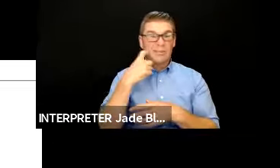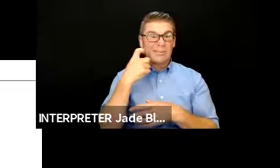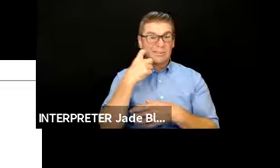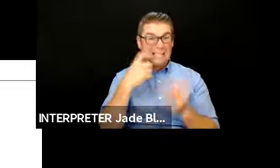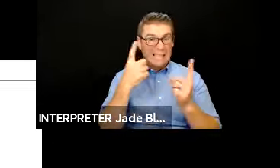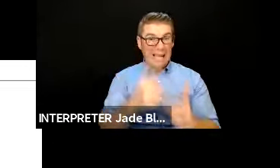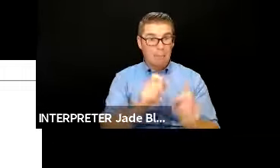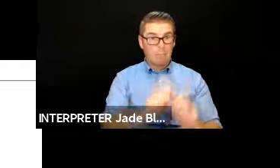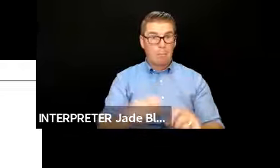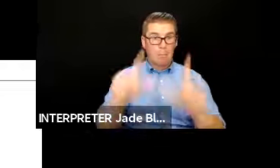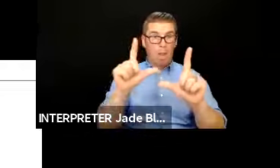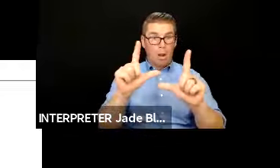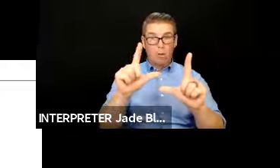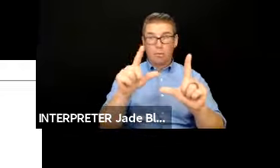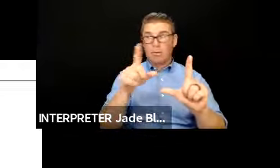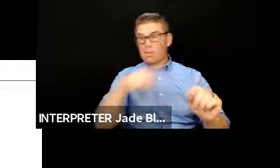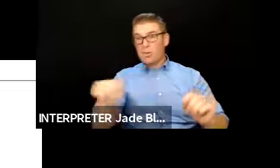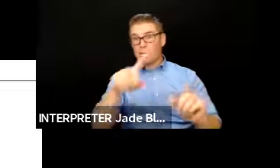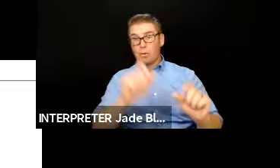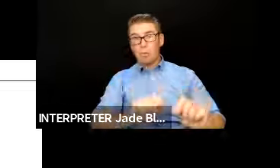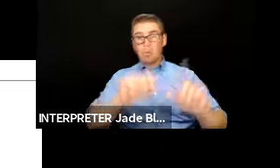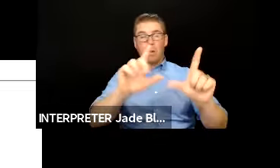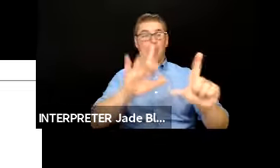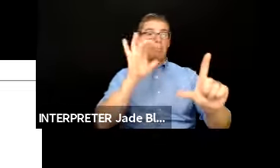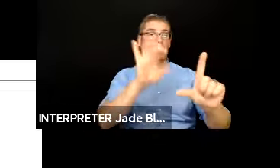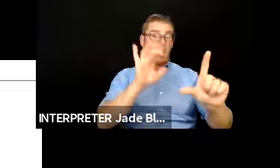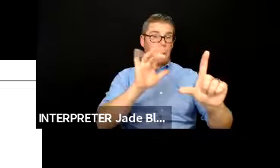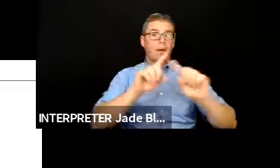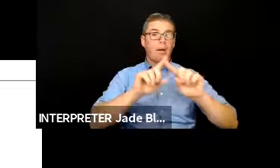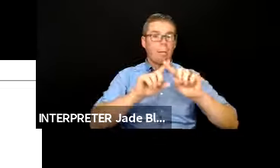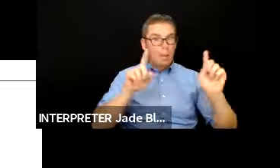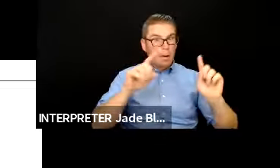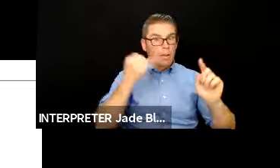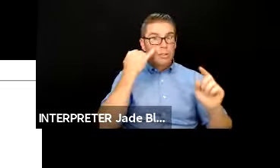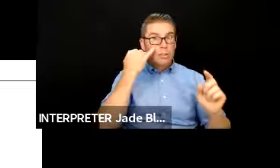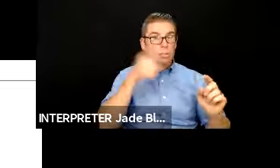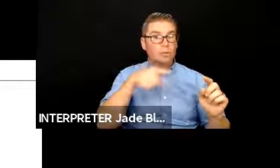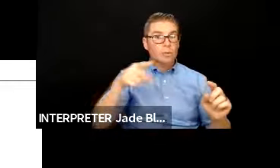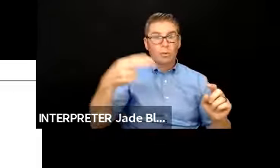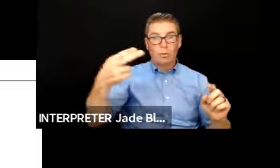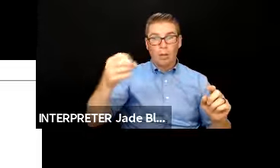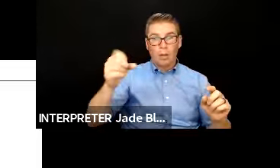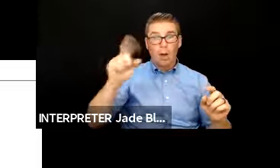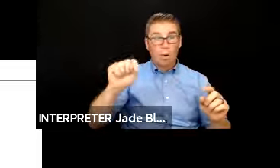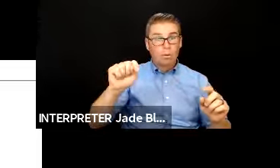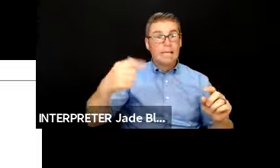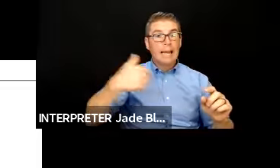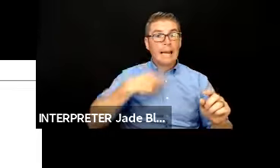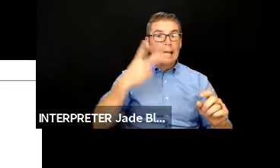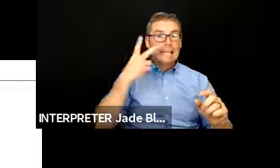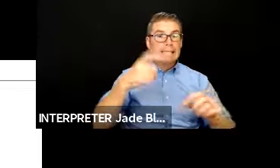Okay. So I've taken some screenshots of what it looks like from the host point of view. And participants you simply saw that pop up window with the question and you selected your response